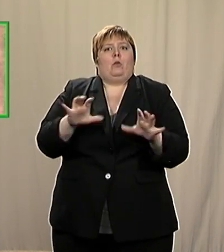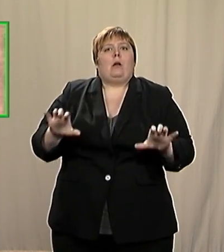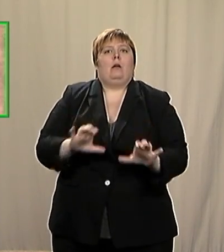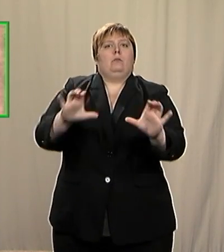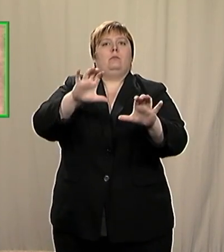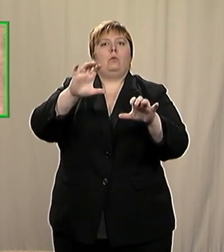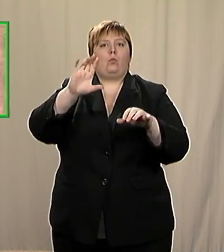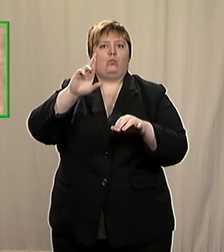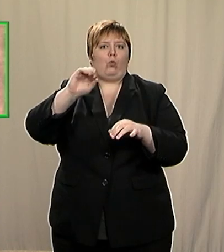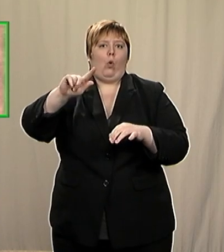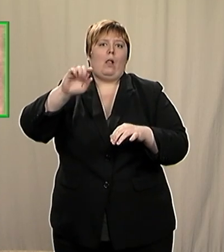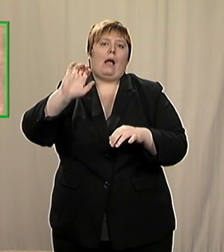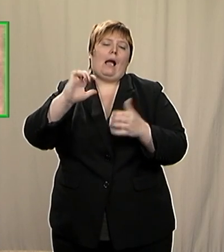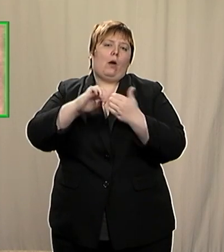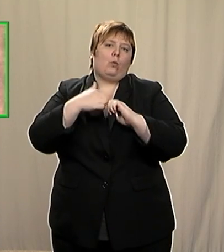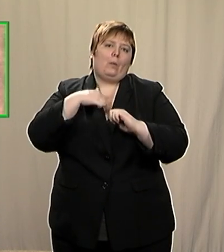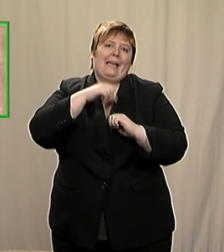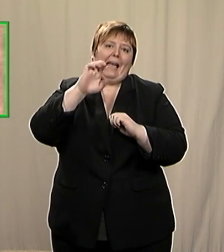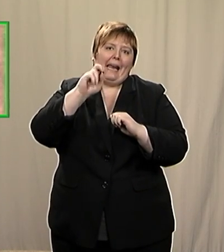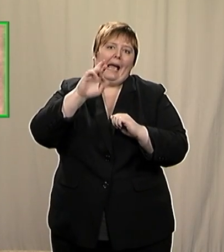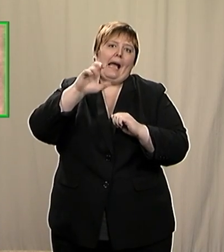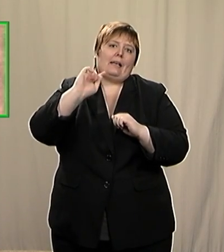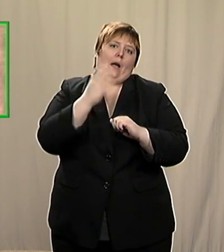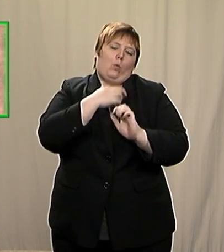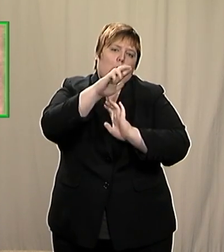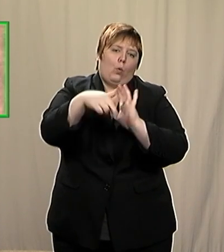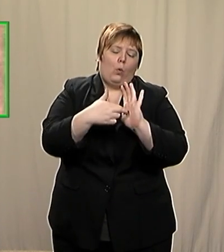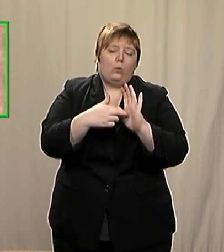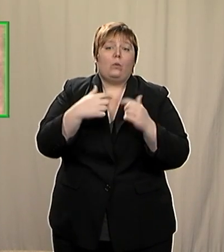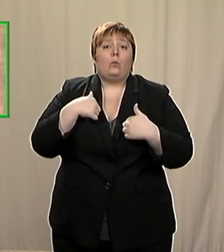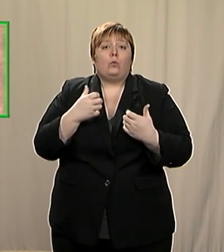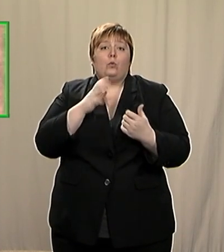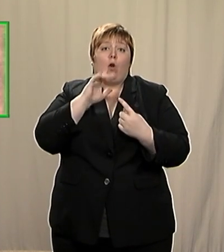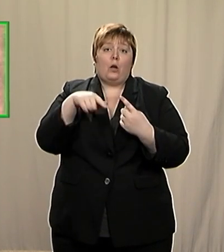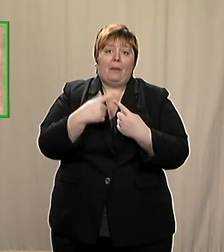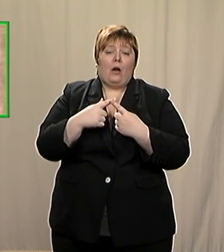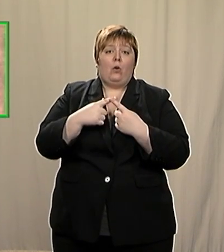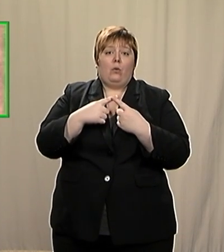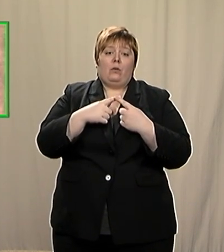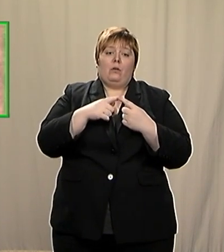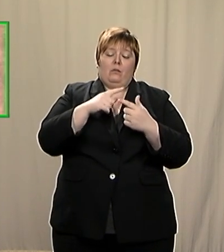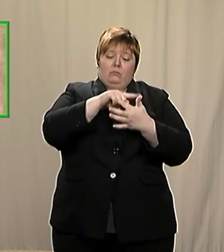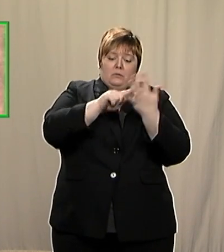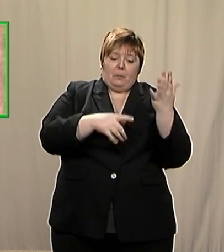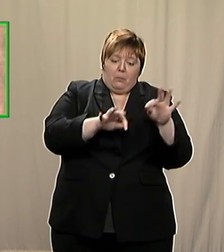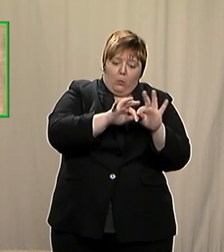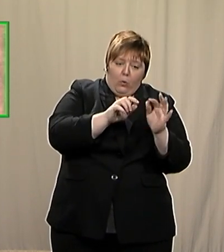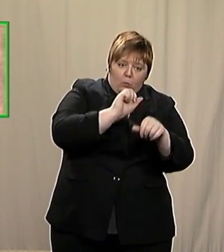enacting the role of the interpreter. I want to show you a quote from one of our works and then talk about the model that we are proposing.